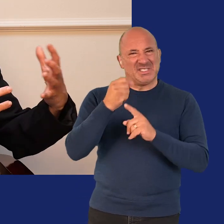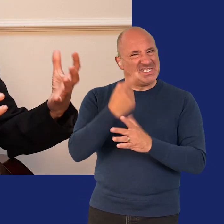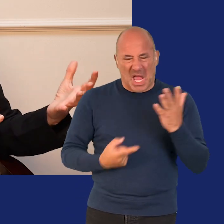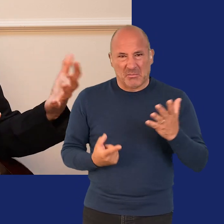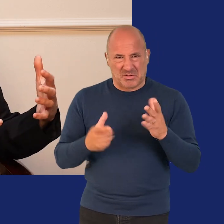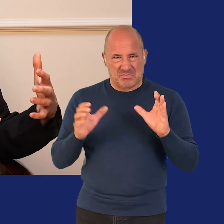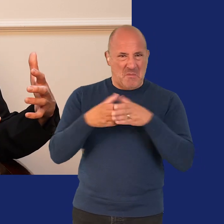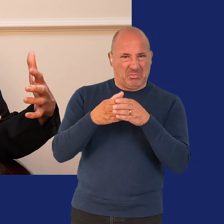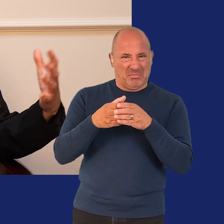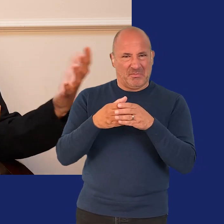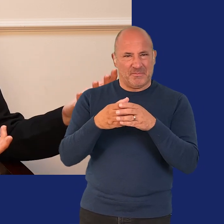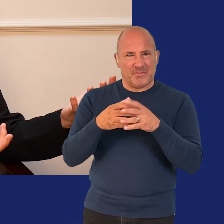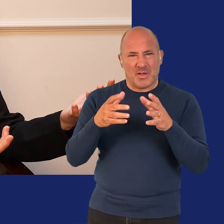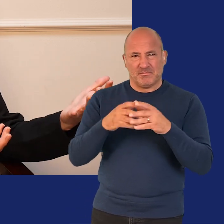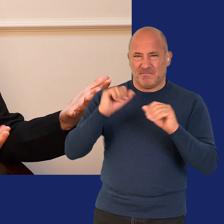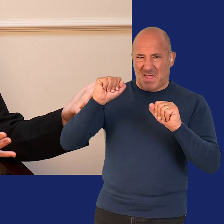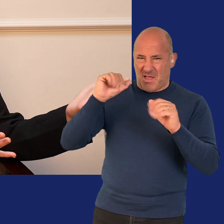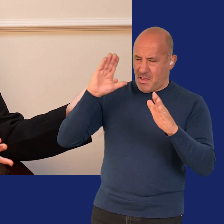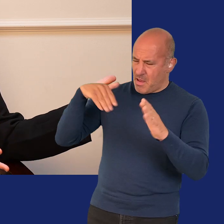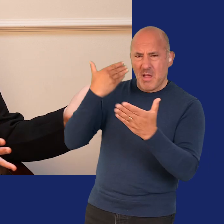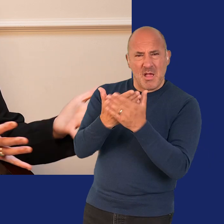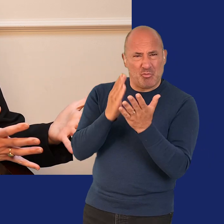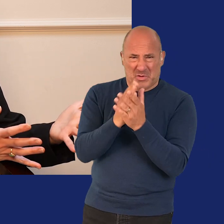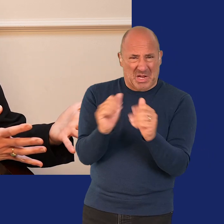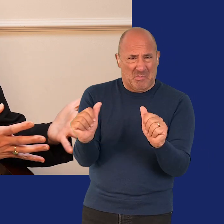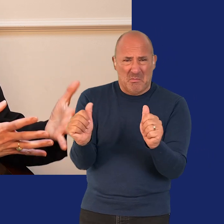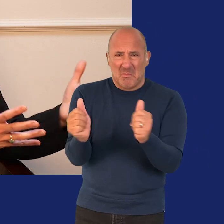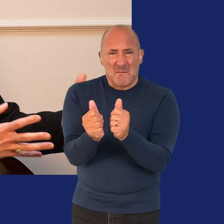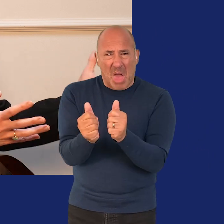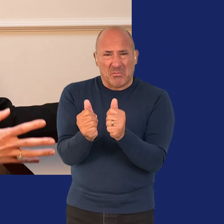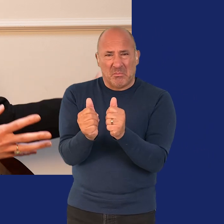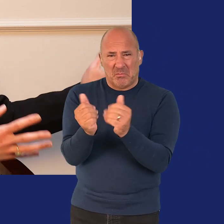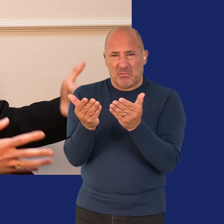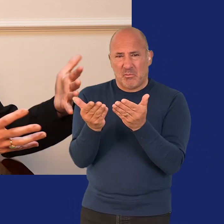How do, so their lived experience is very narrow in comparison or very